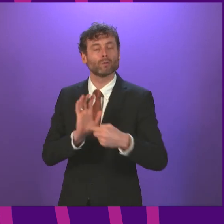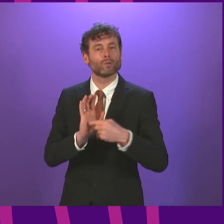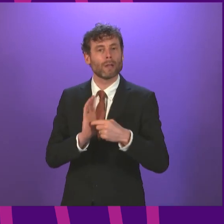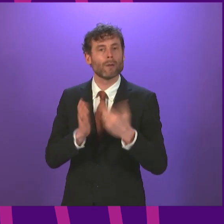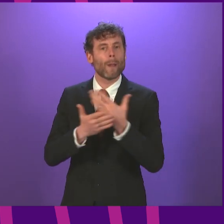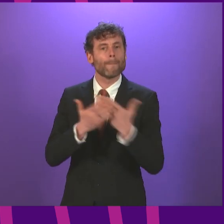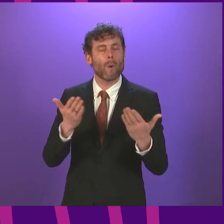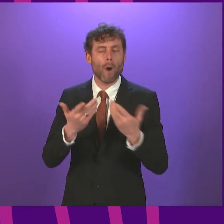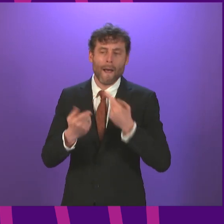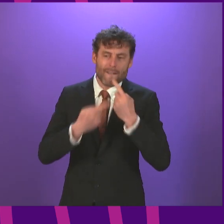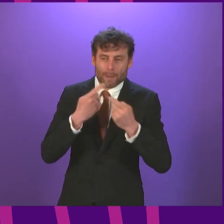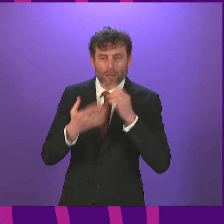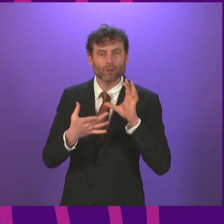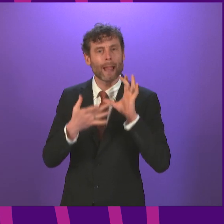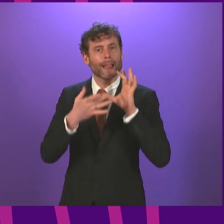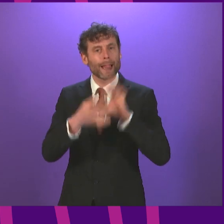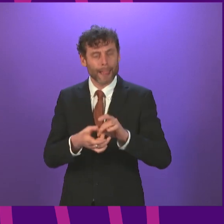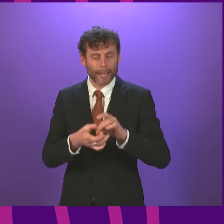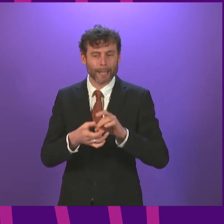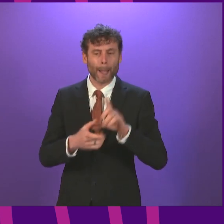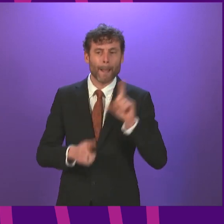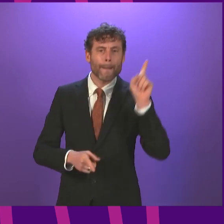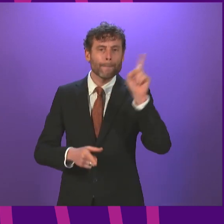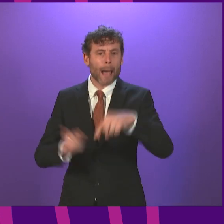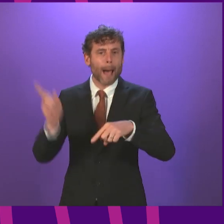about our plans for the phased reopening of the economy.